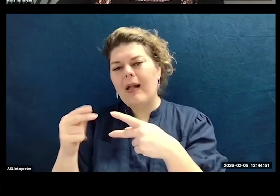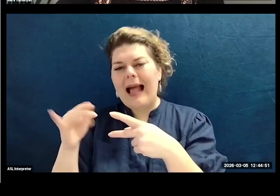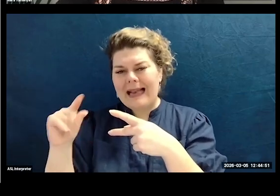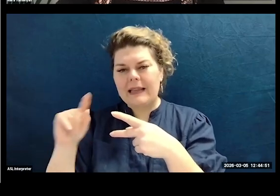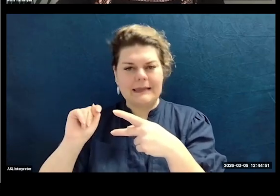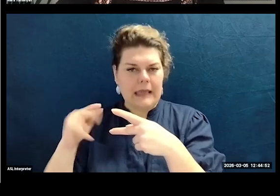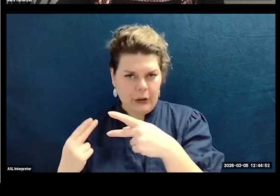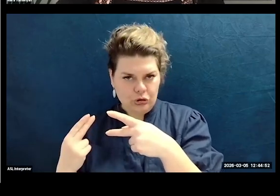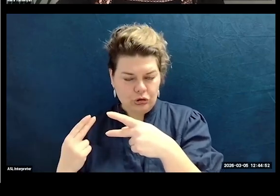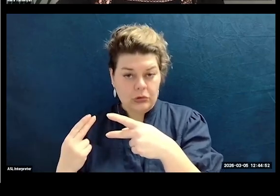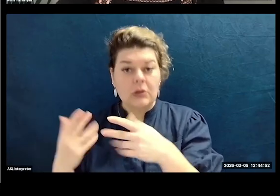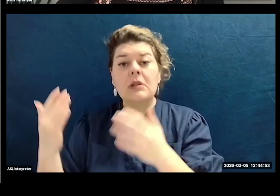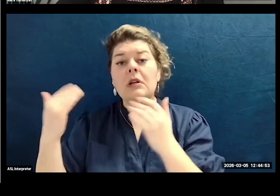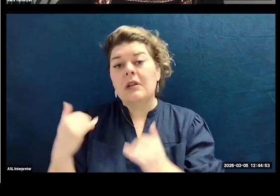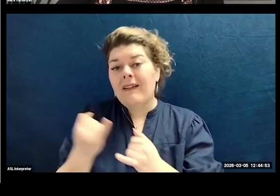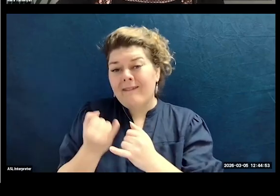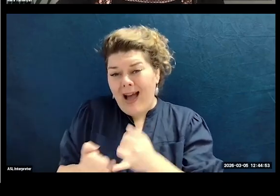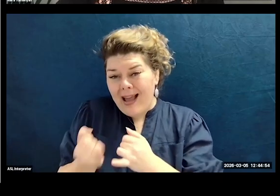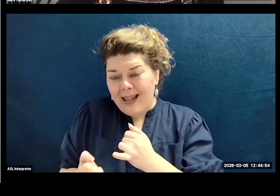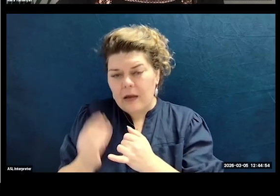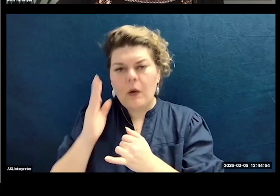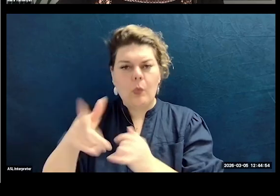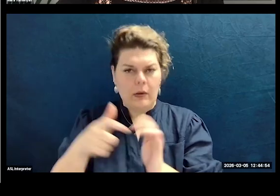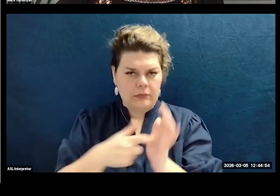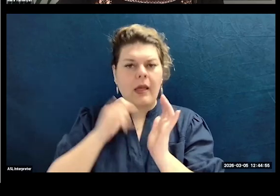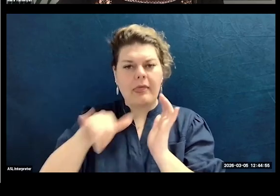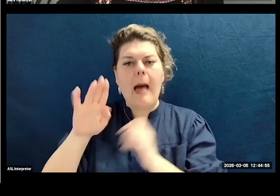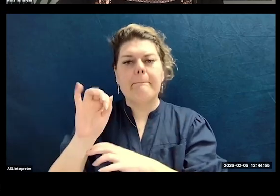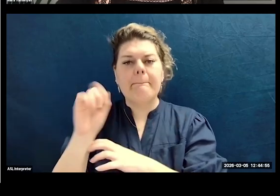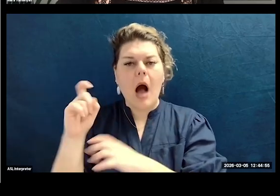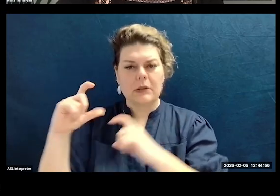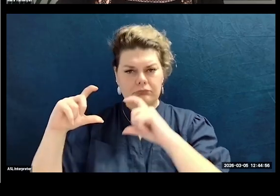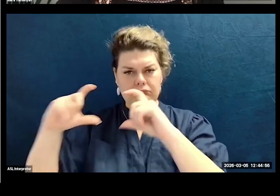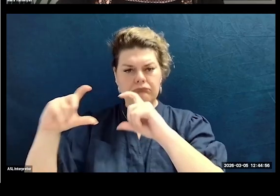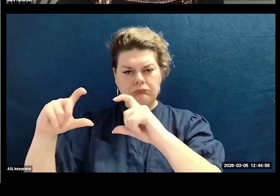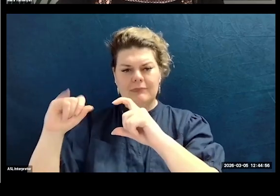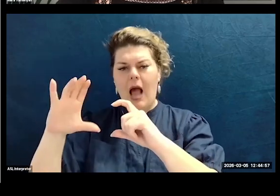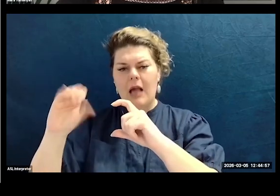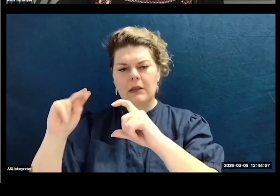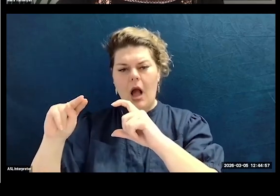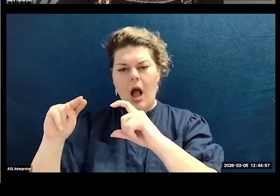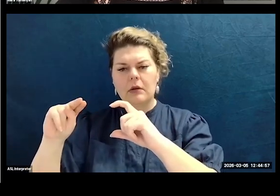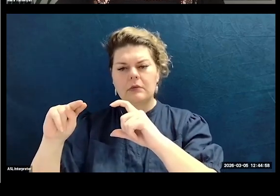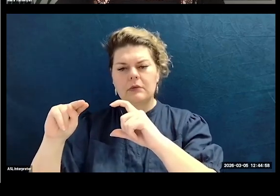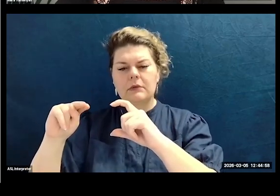And finally, very often, you will need this box icon, here's this box icon,